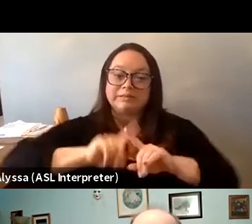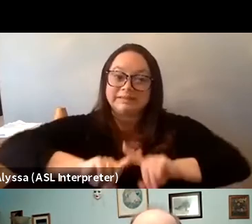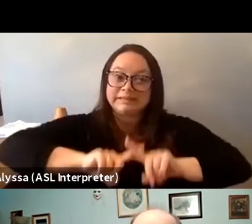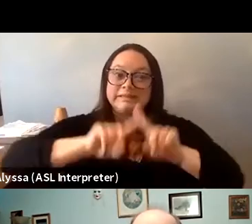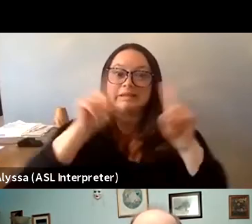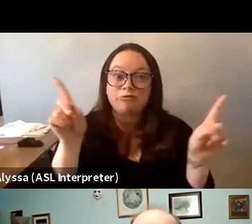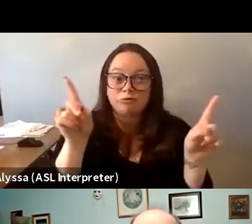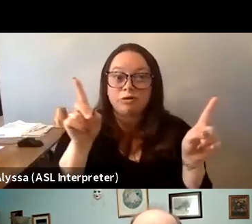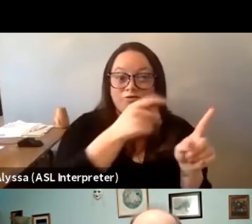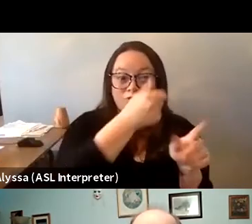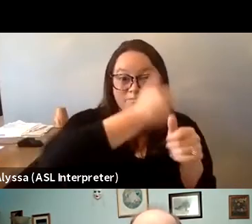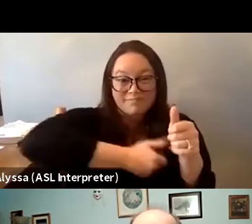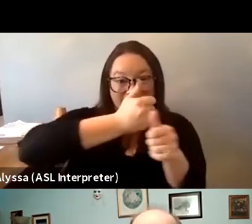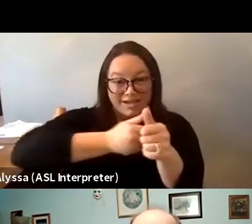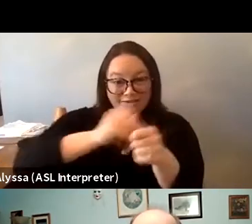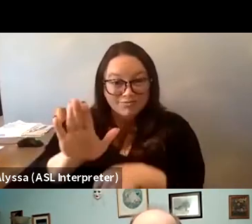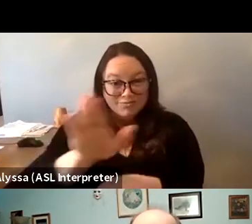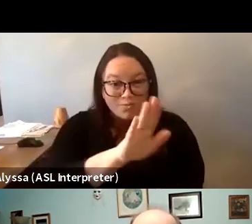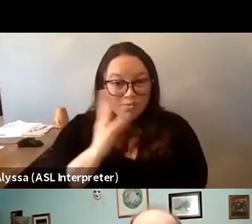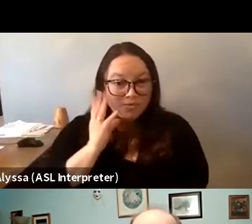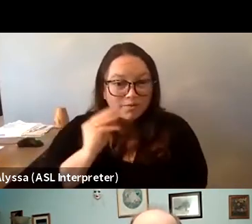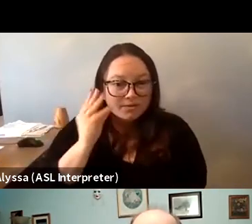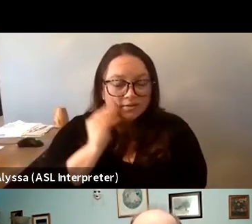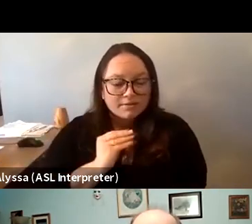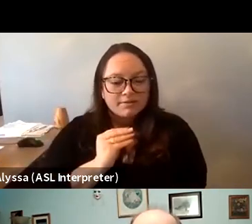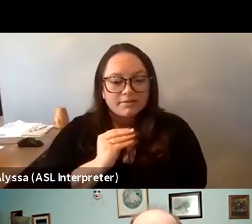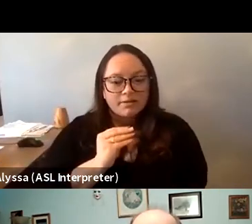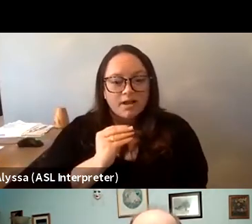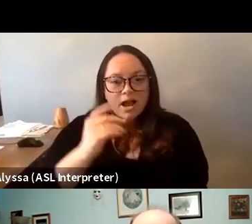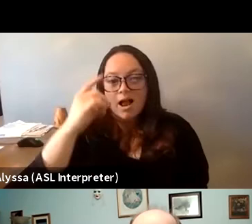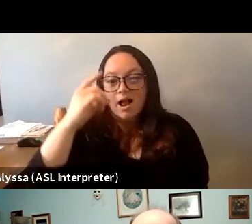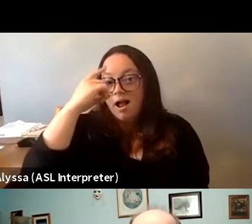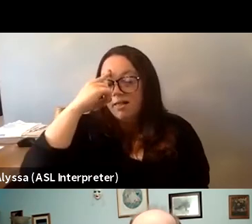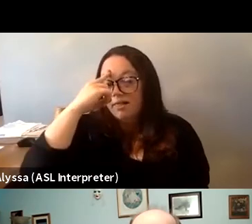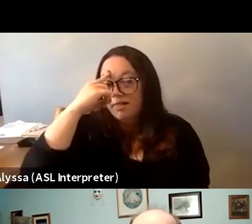of these experiences, and I think it was partly because of